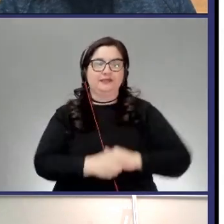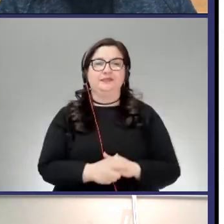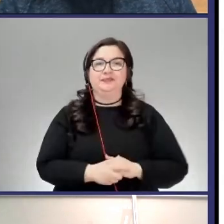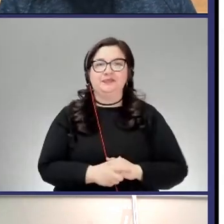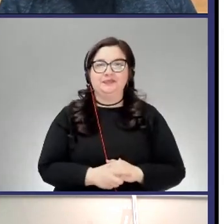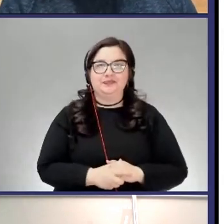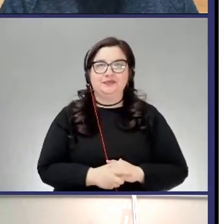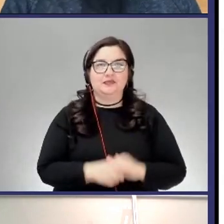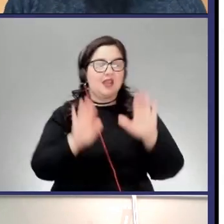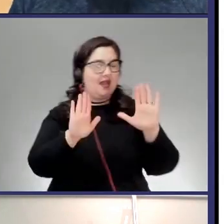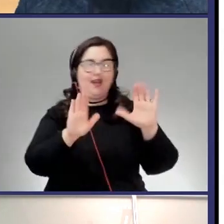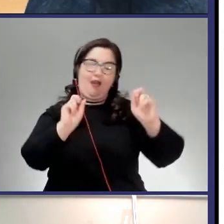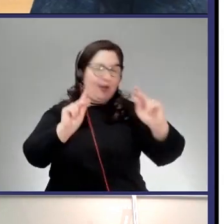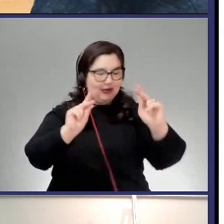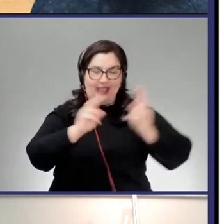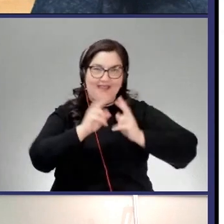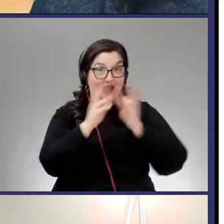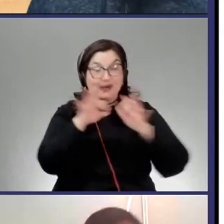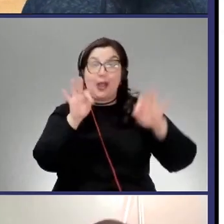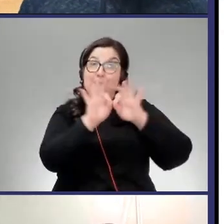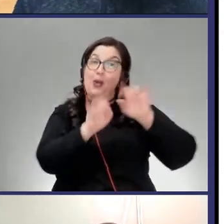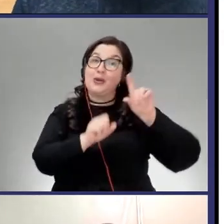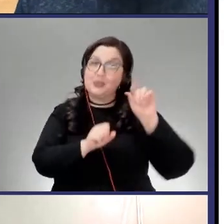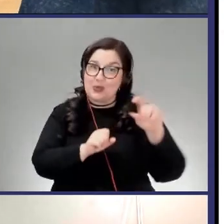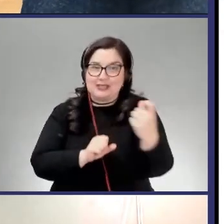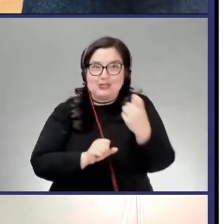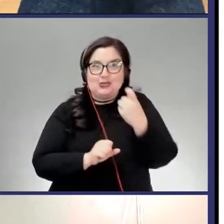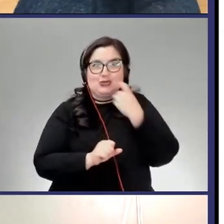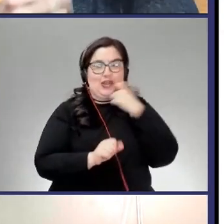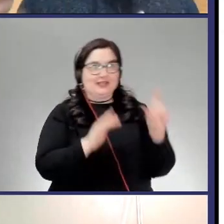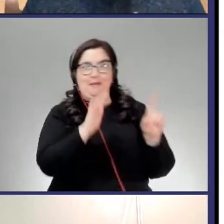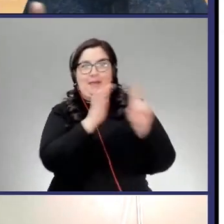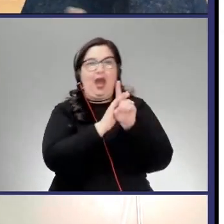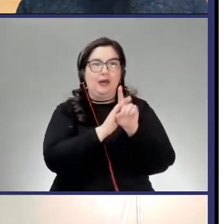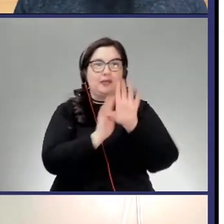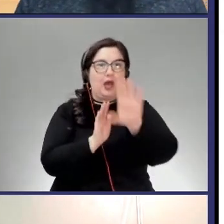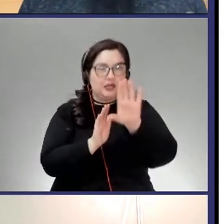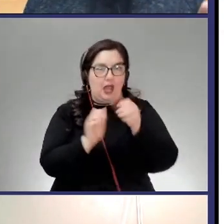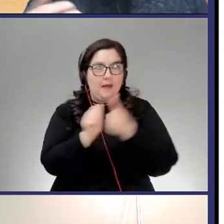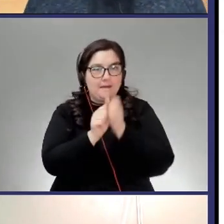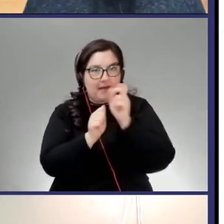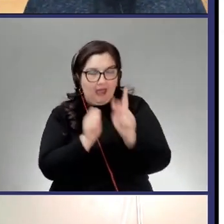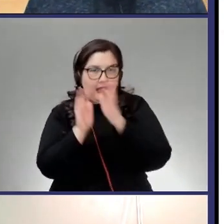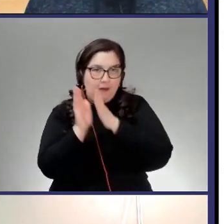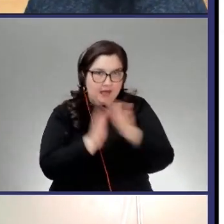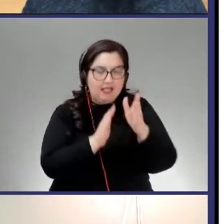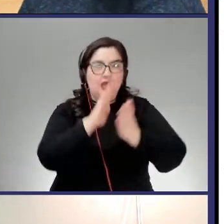Okay, so very important question that just came in from the customer. Your backup plan is set up, it's operating on your bucket,